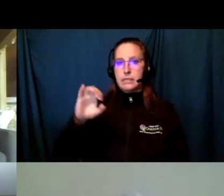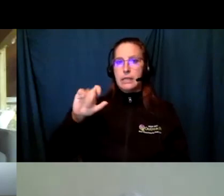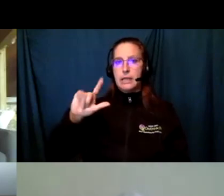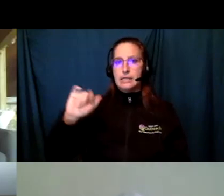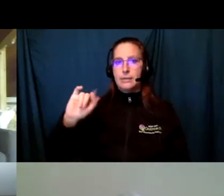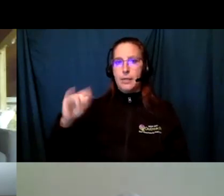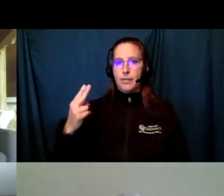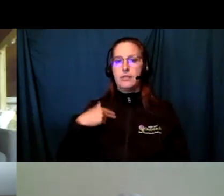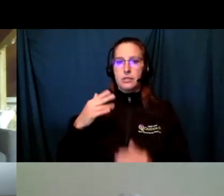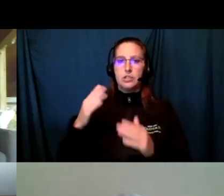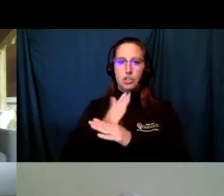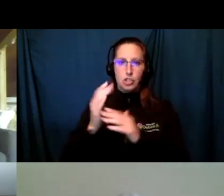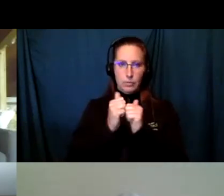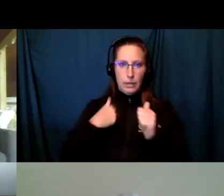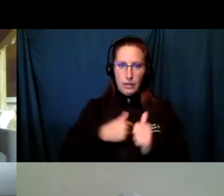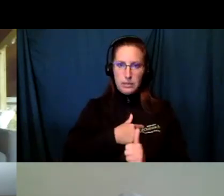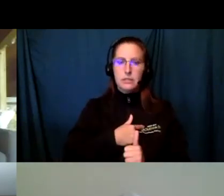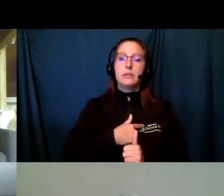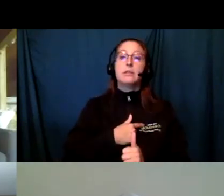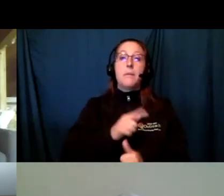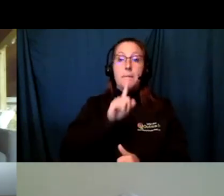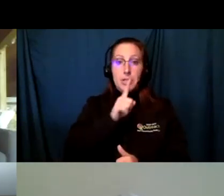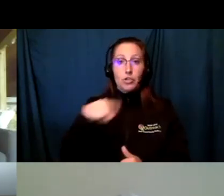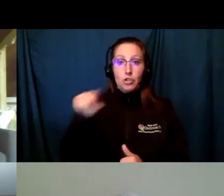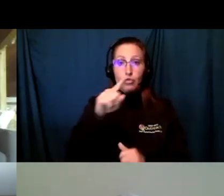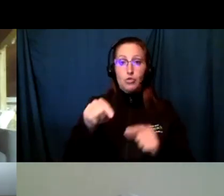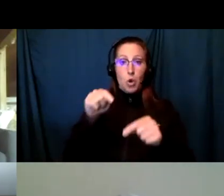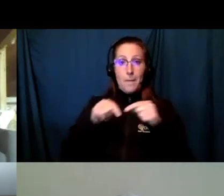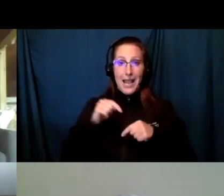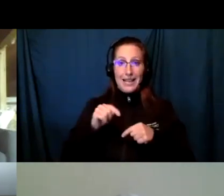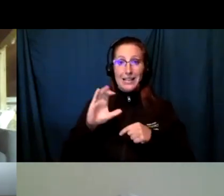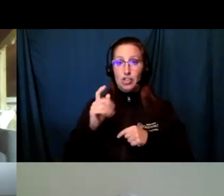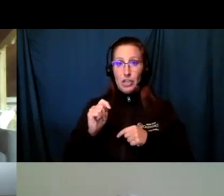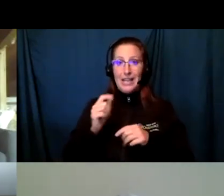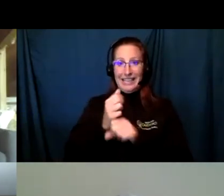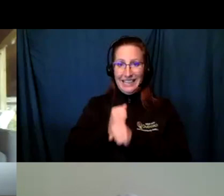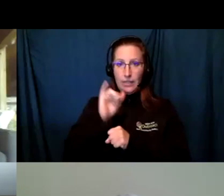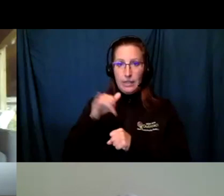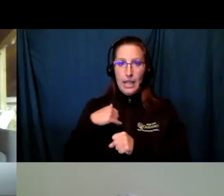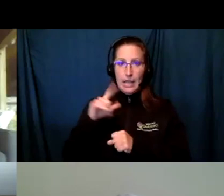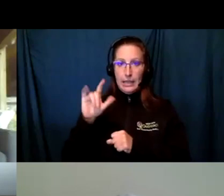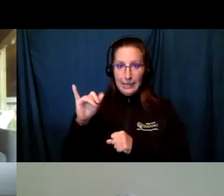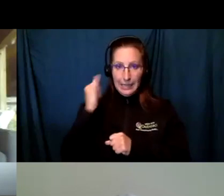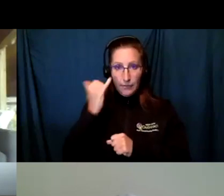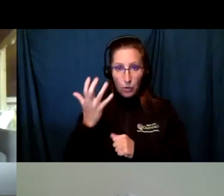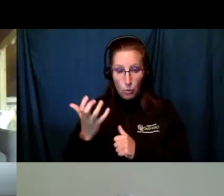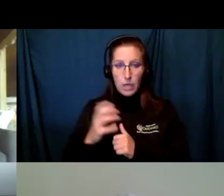today make sure you kind of go back in the chat and get that vimeo link from her so you can watch